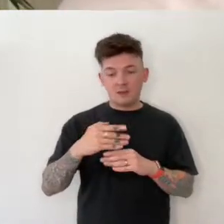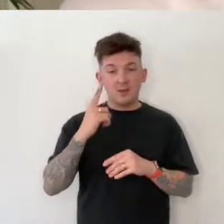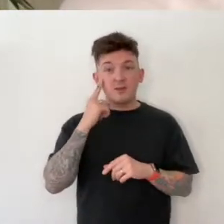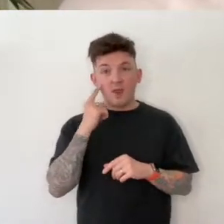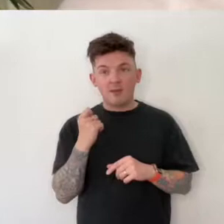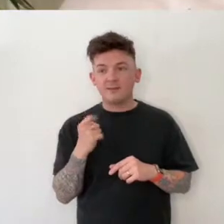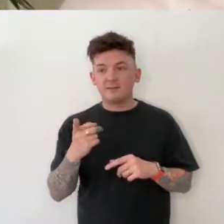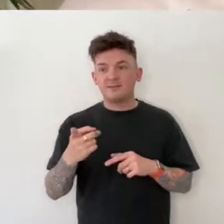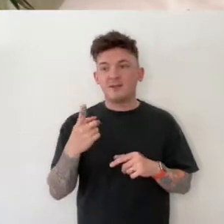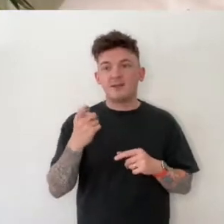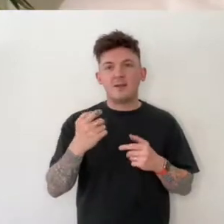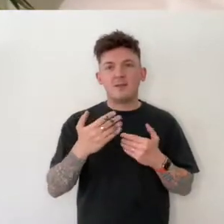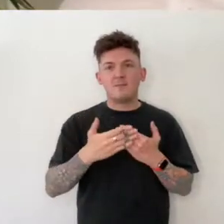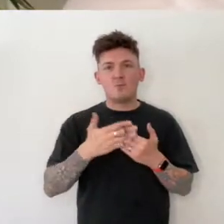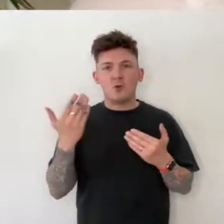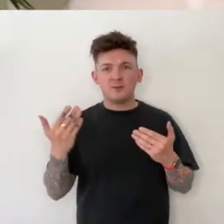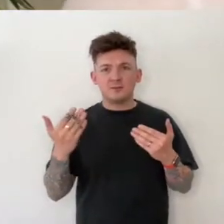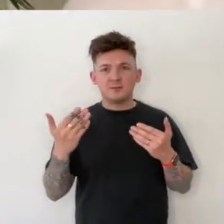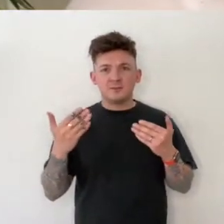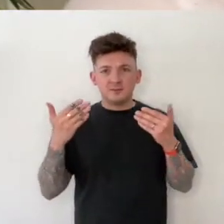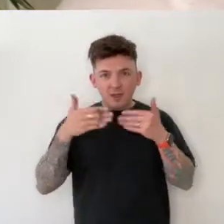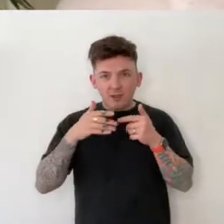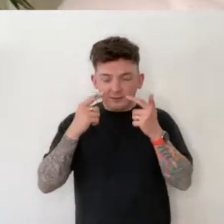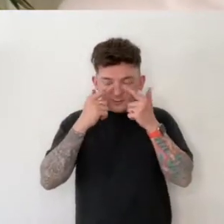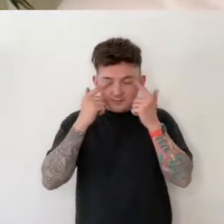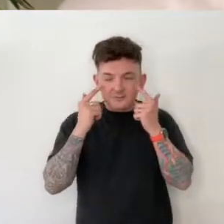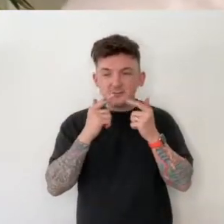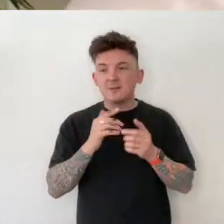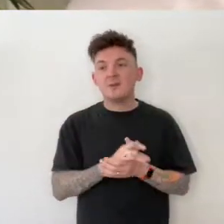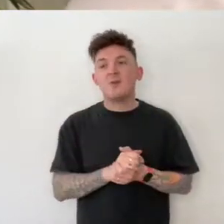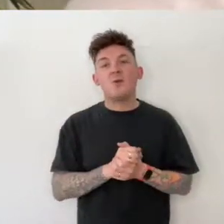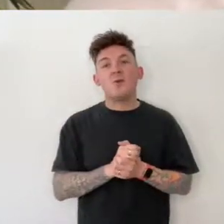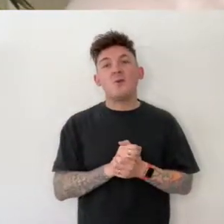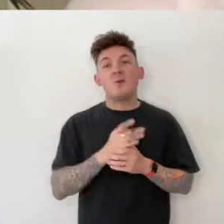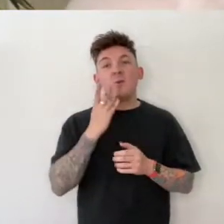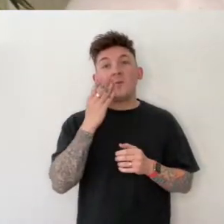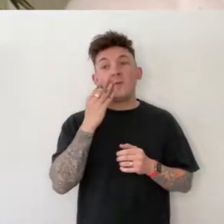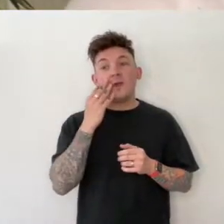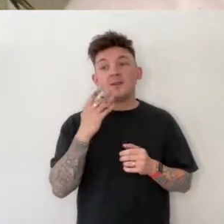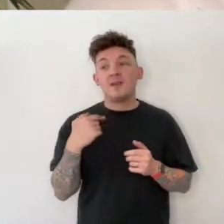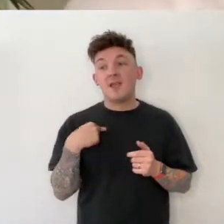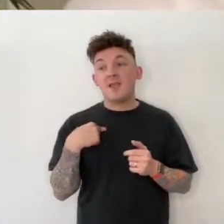can get away with more sort eyeliner um the cat's eye sort of look, i would love to do